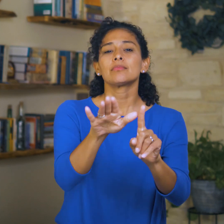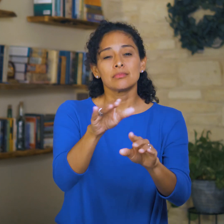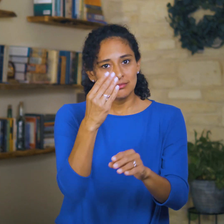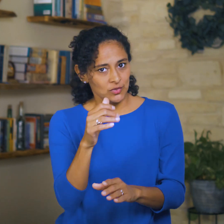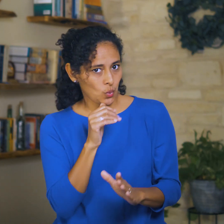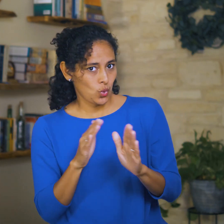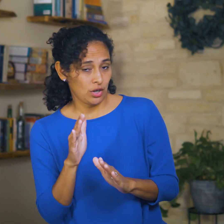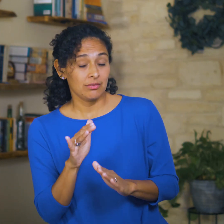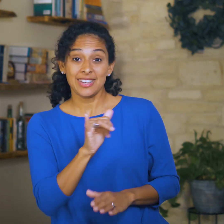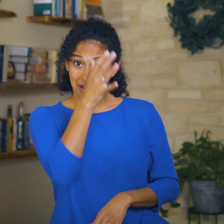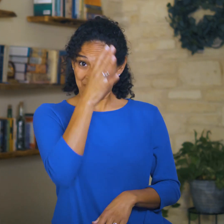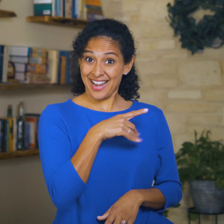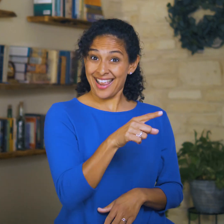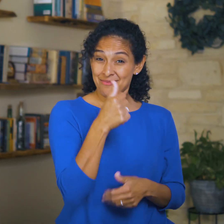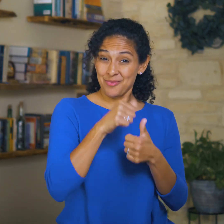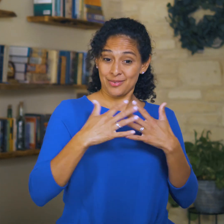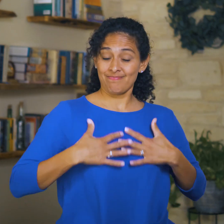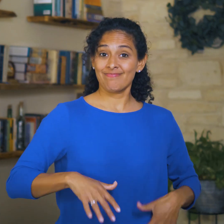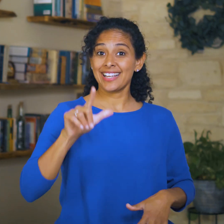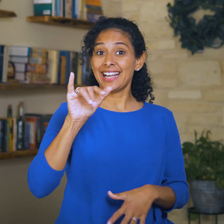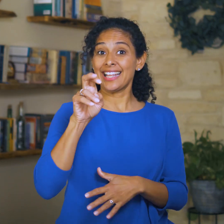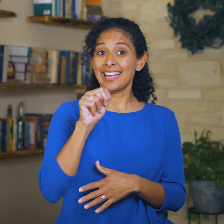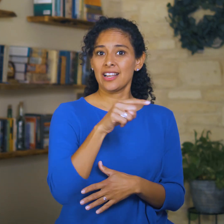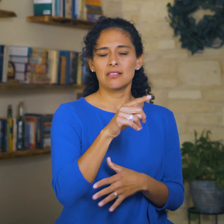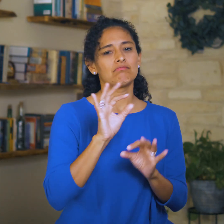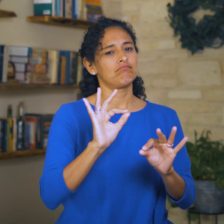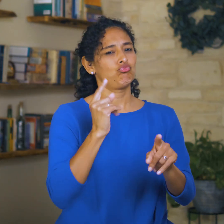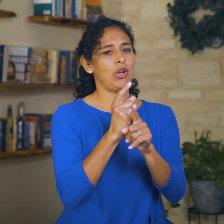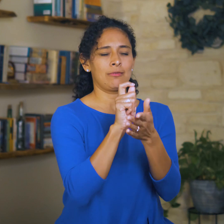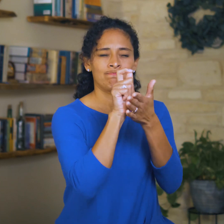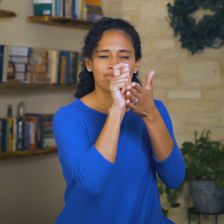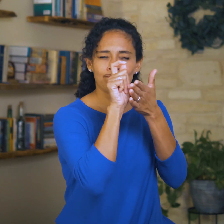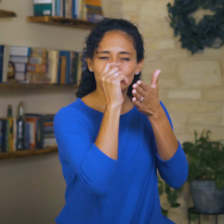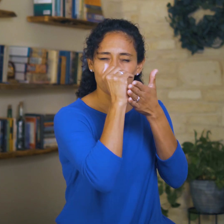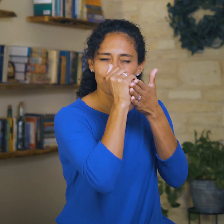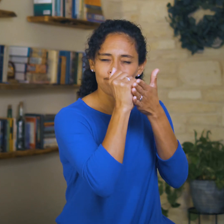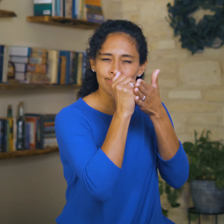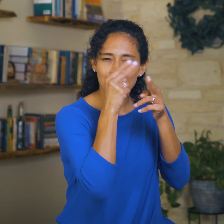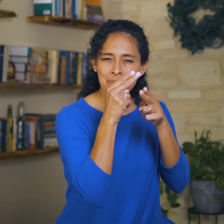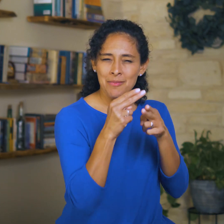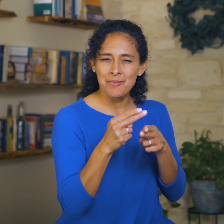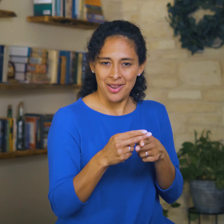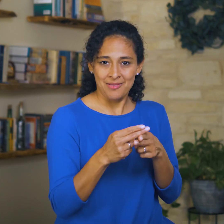Not to worry, though—the man in linen does his job completely,